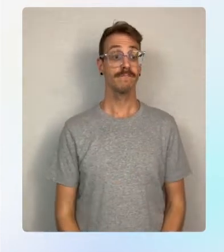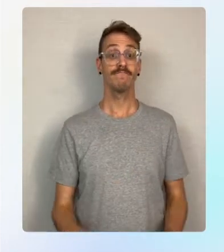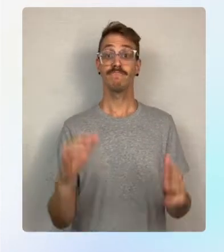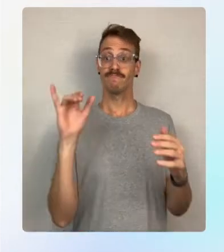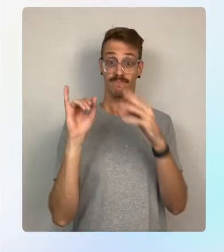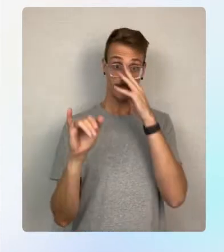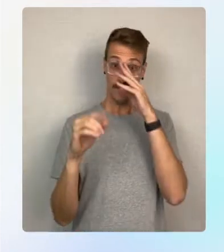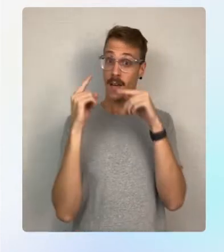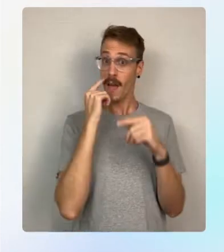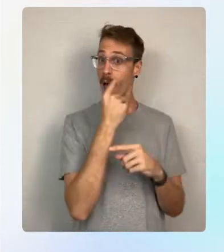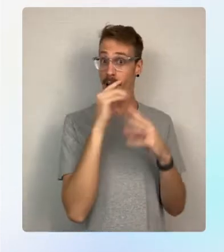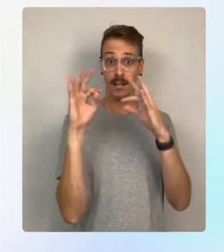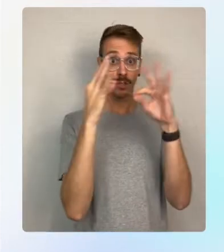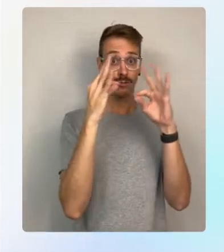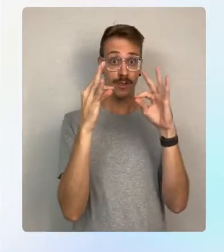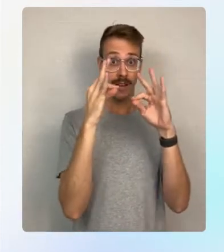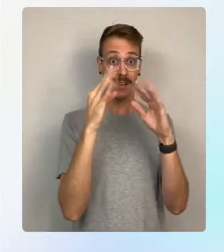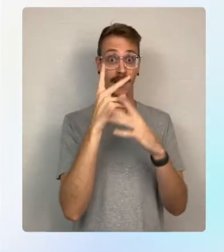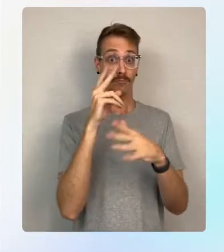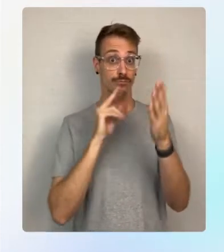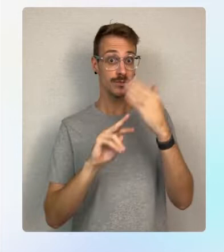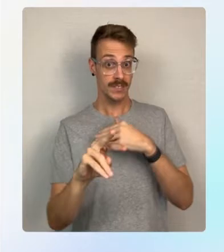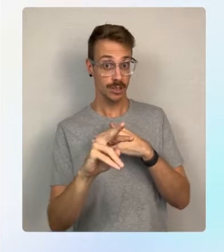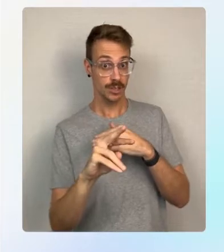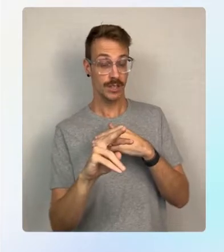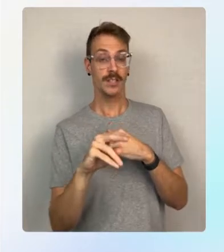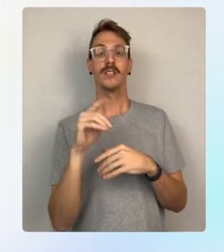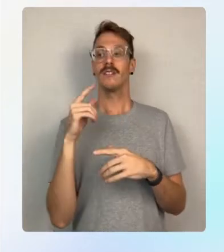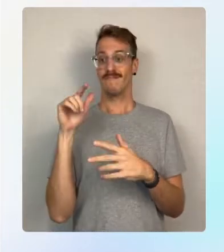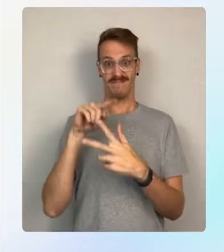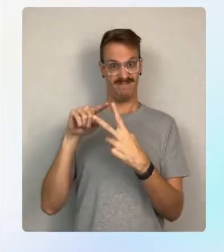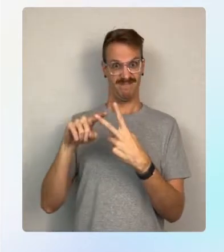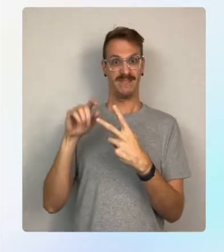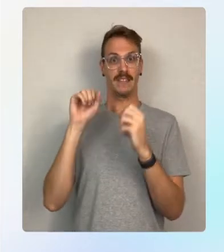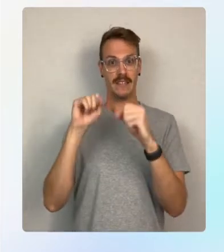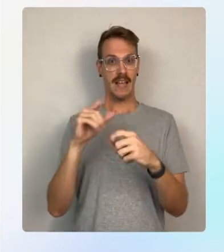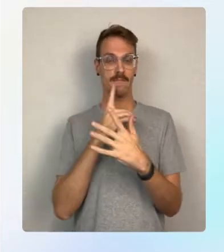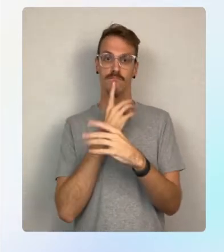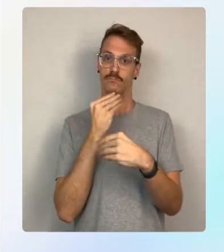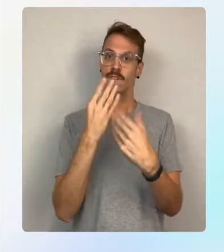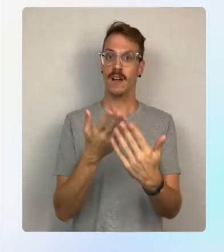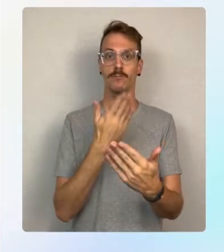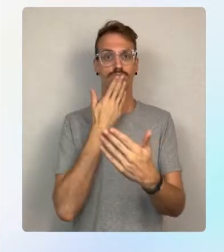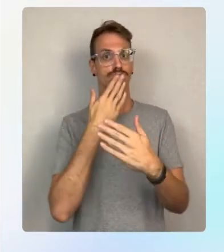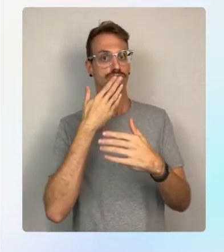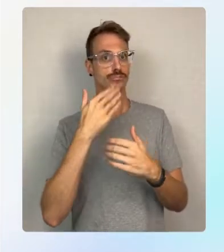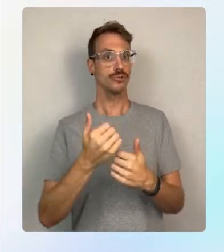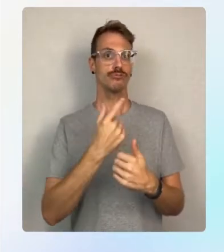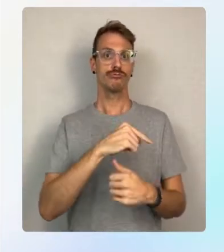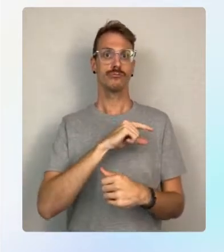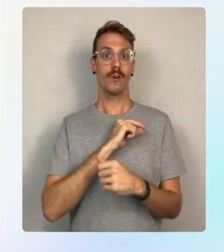Along with eye tracking gaze prediction, we're able to get a very good visual experience